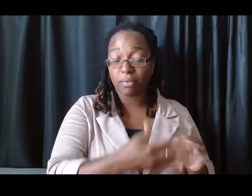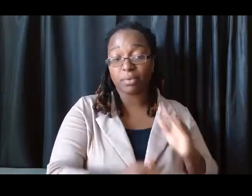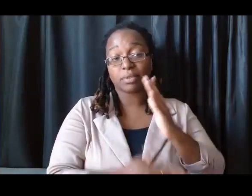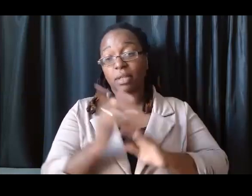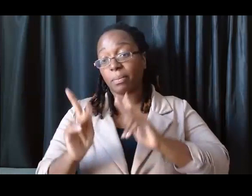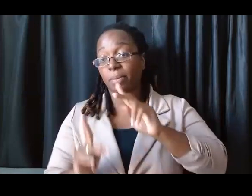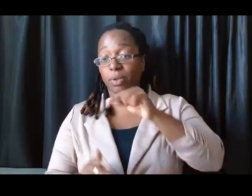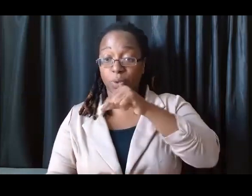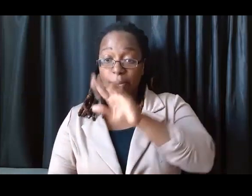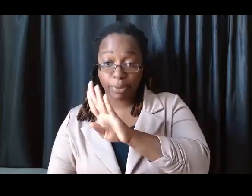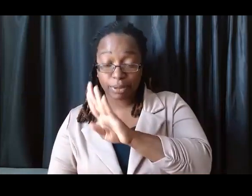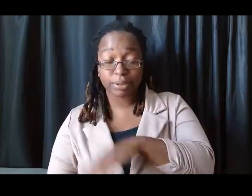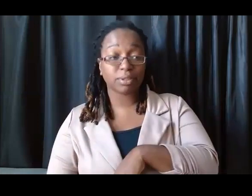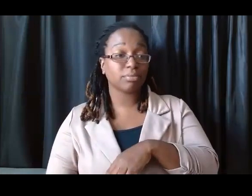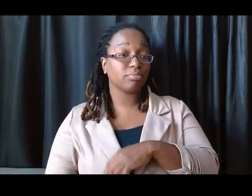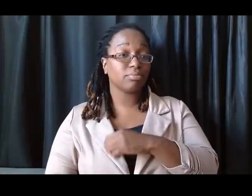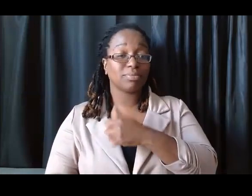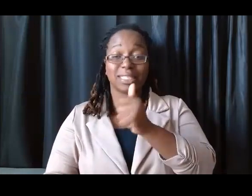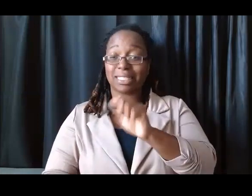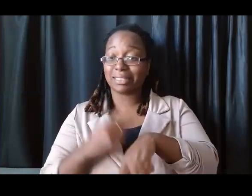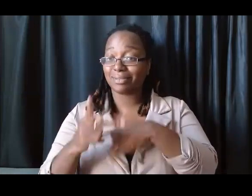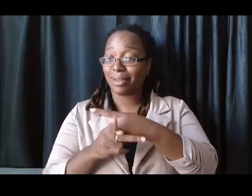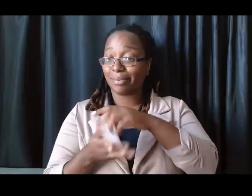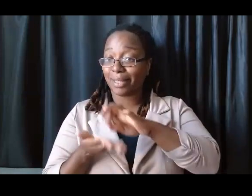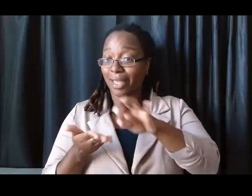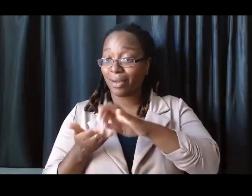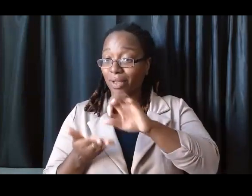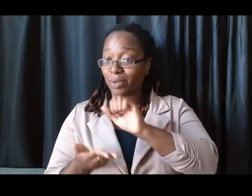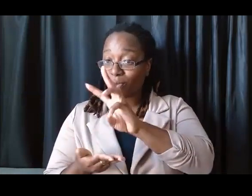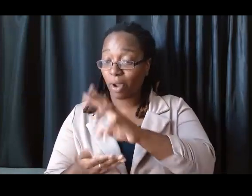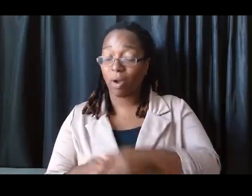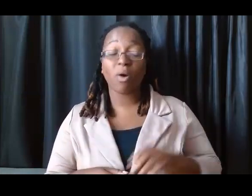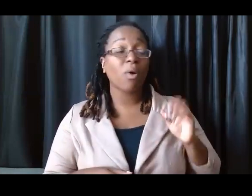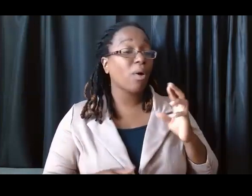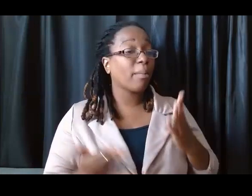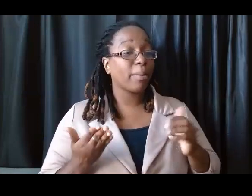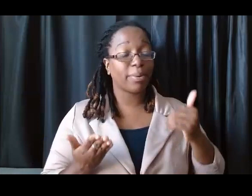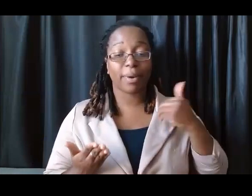accounting software. And some people may have a bookkeeper. It can look different with every